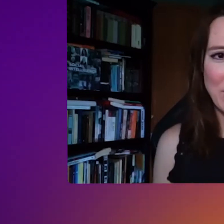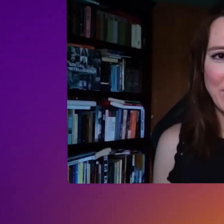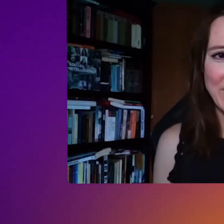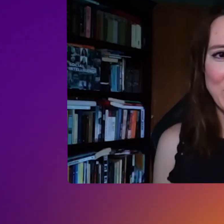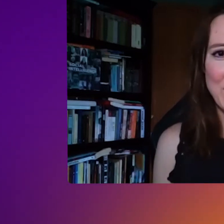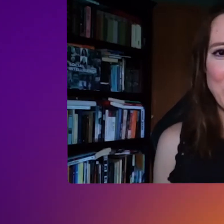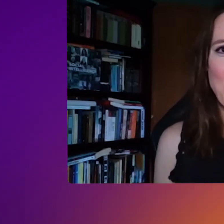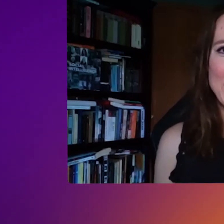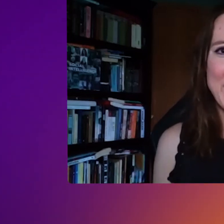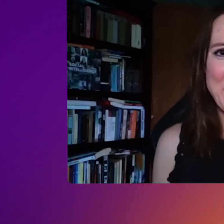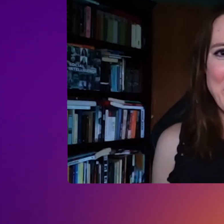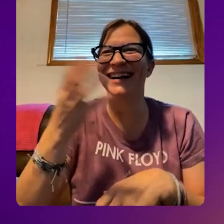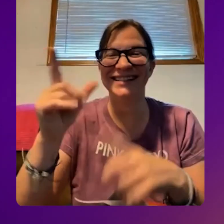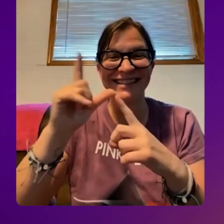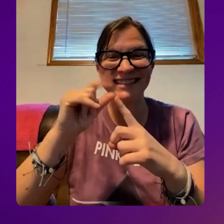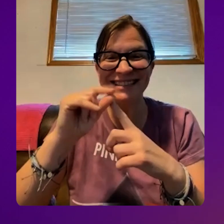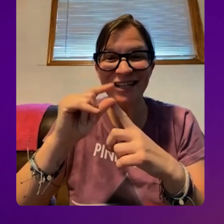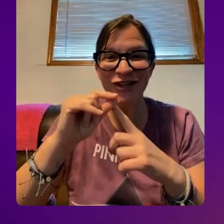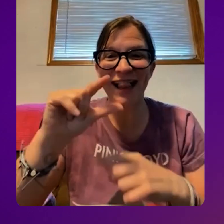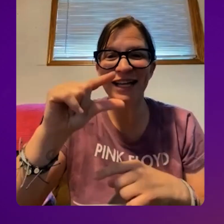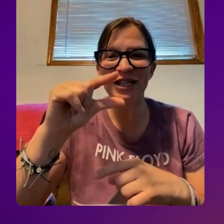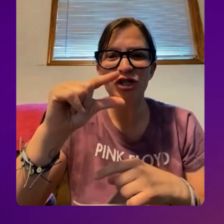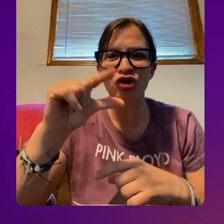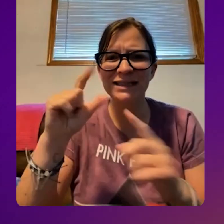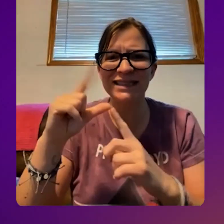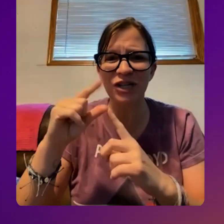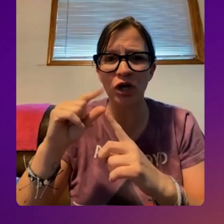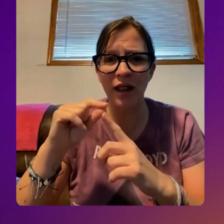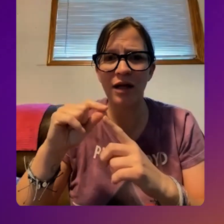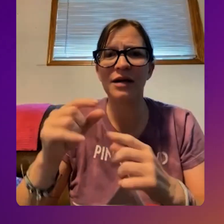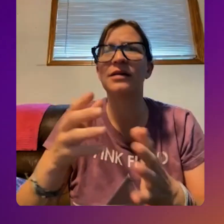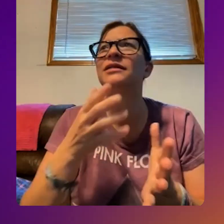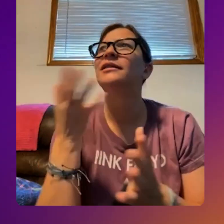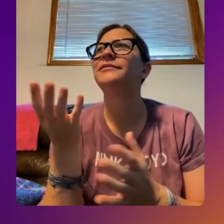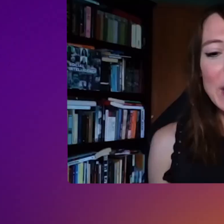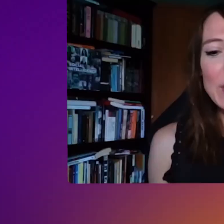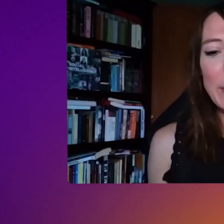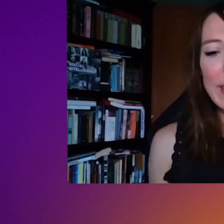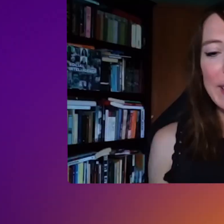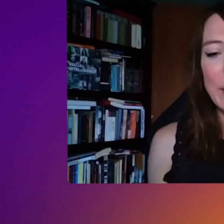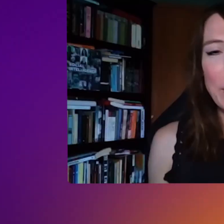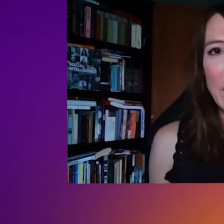to earn those extra points on? Potato chips, General Mills products. Can you tell me a little bit